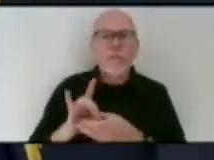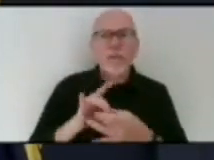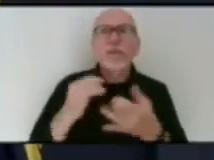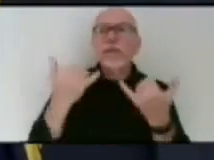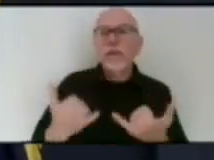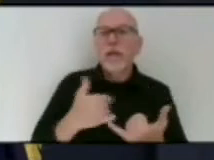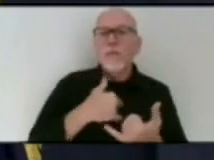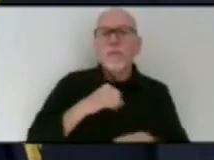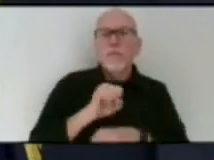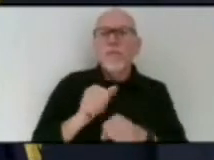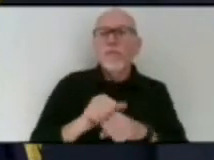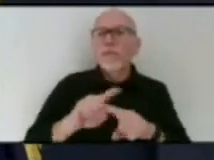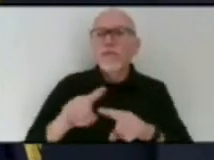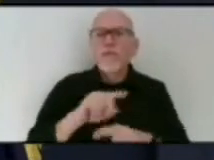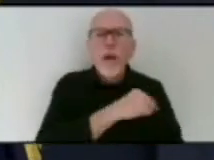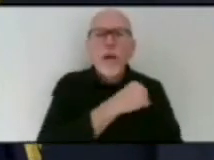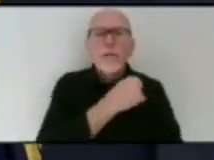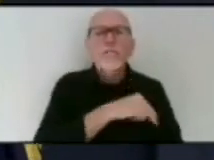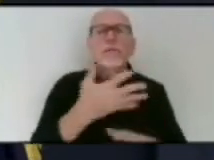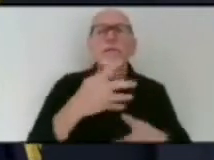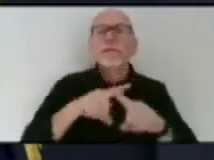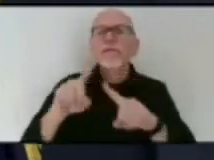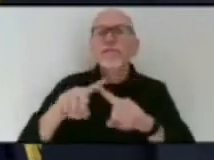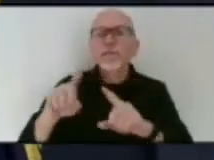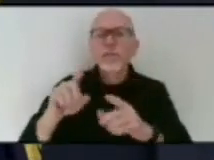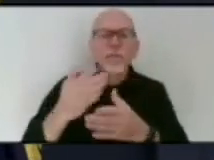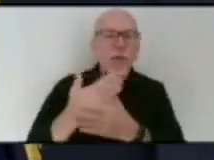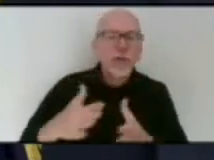and external partners to ensure that we have the right storage in place and a